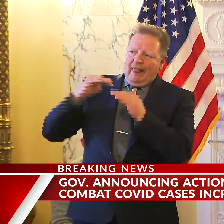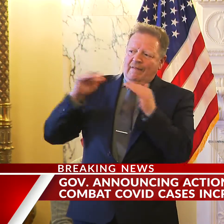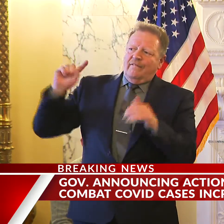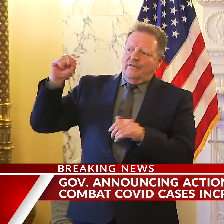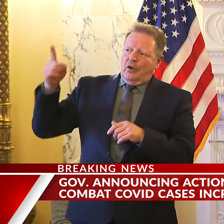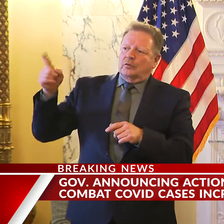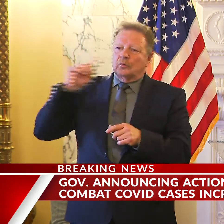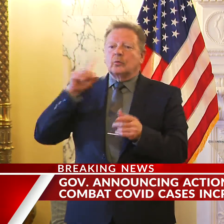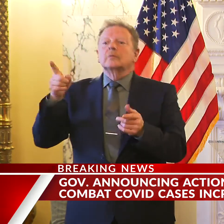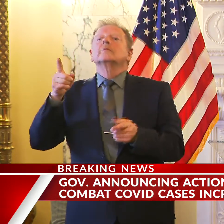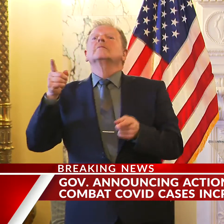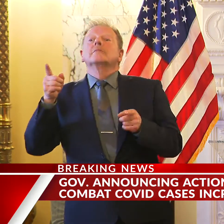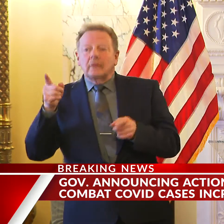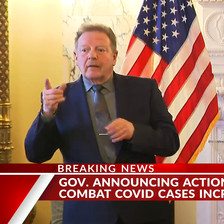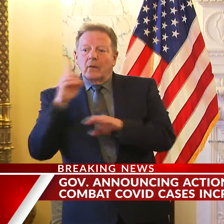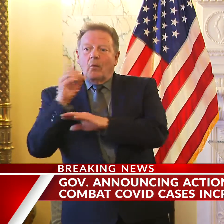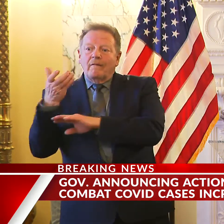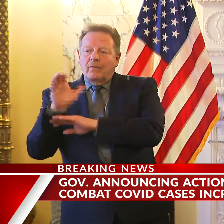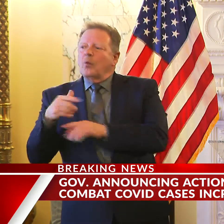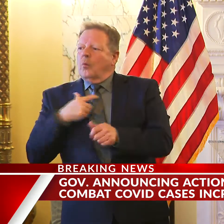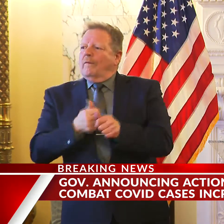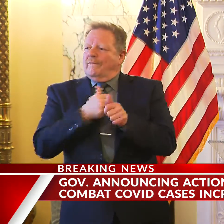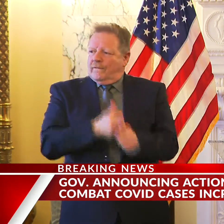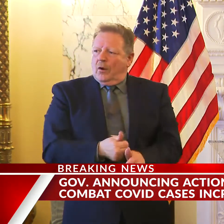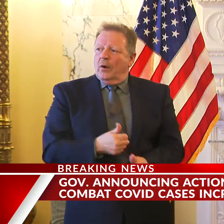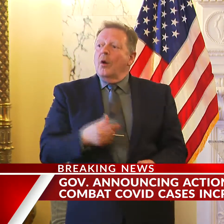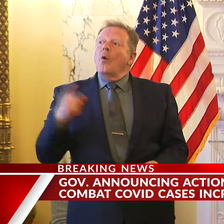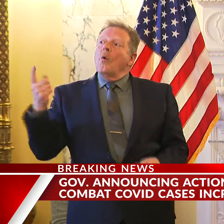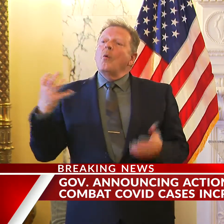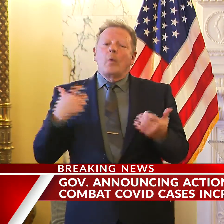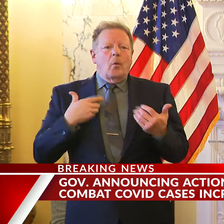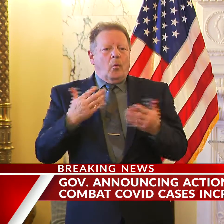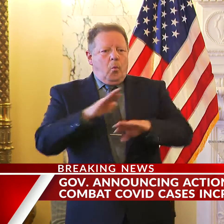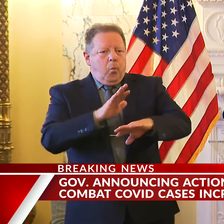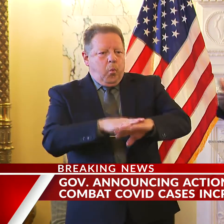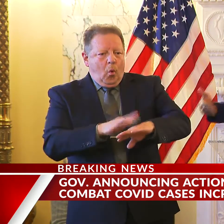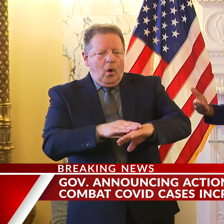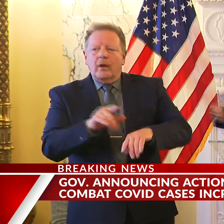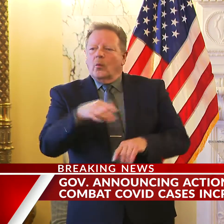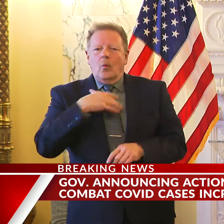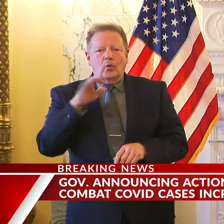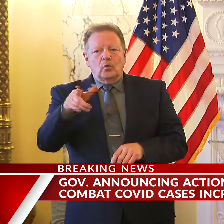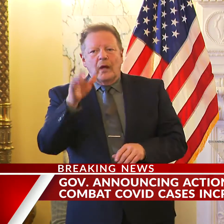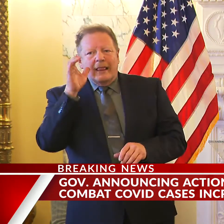MAKING IT CLEAR NATIONALLY AND THE STATE LEVEL TO SAY FULLY